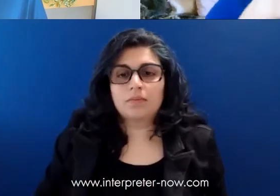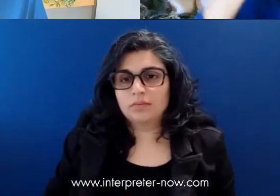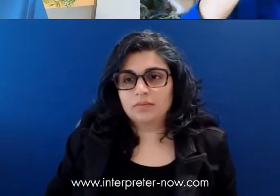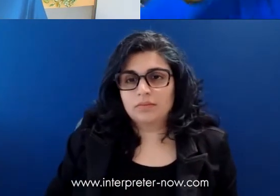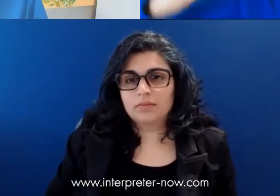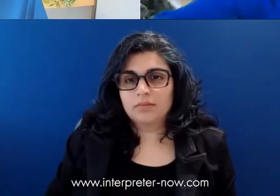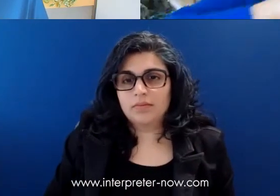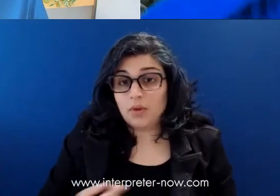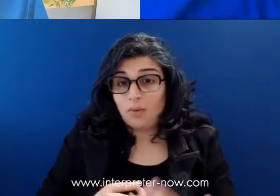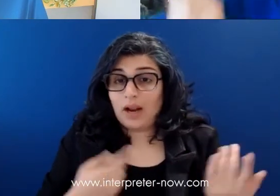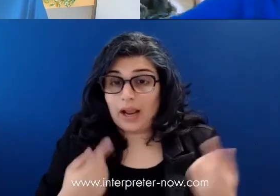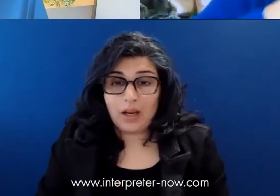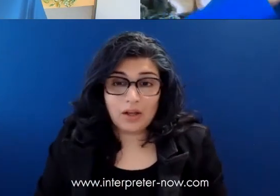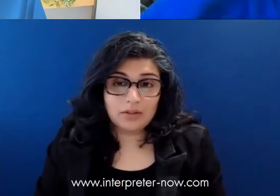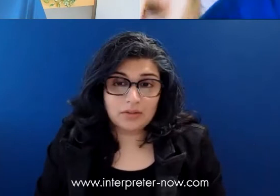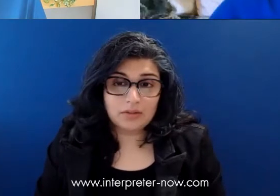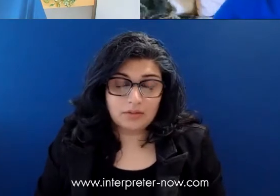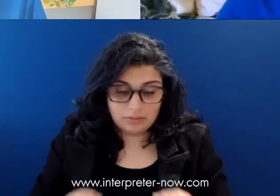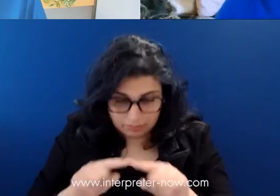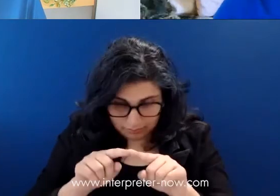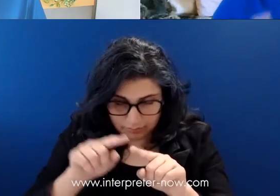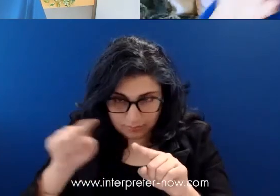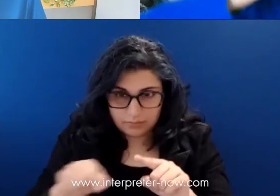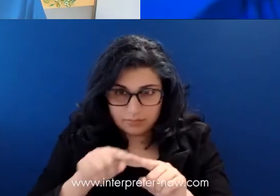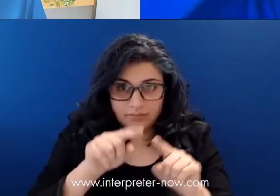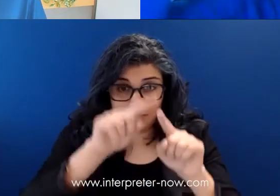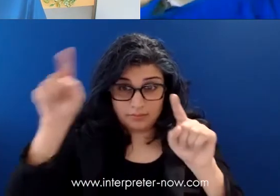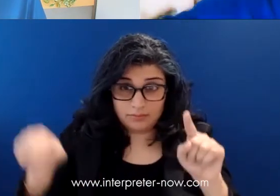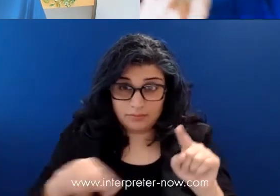Essentially, in building those concentric circles, you might have other people who've